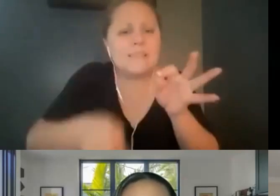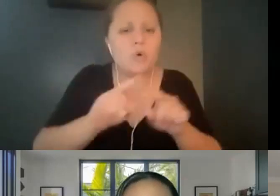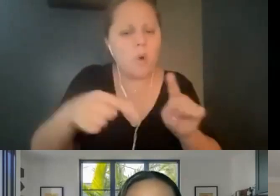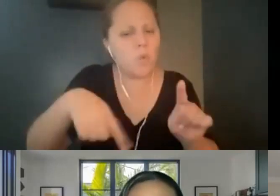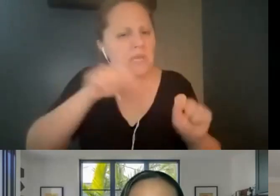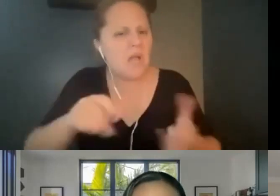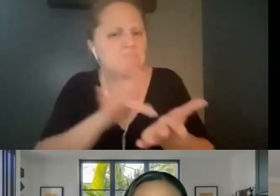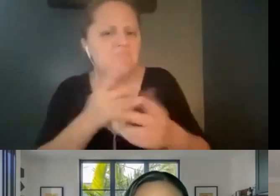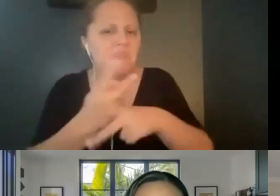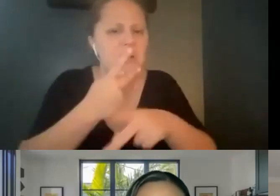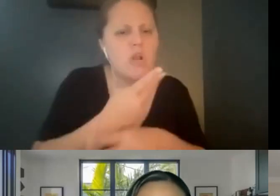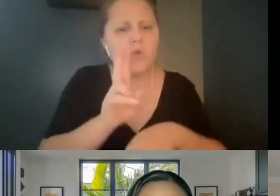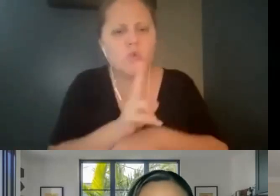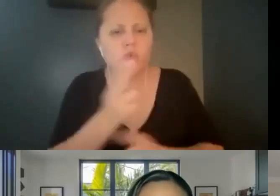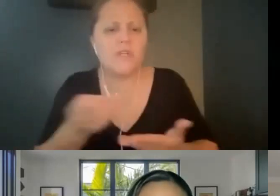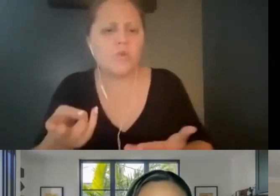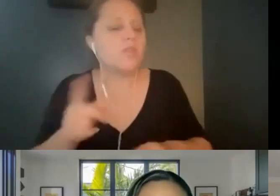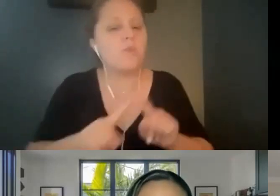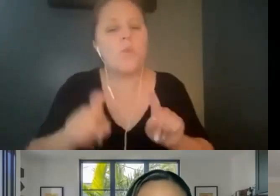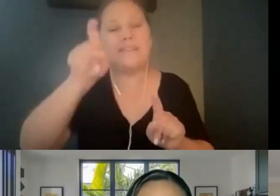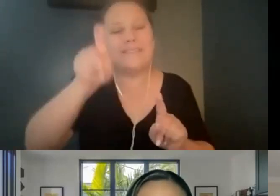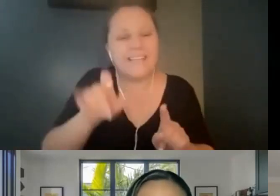We need that shot, I ask all of you.